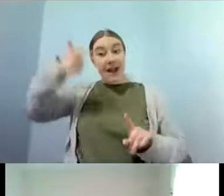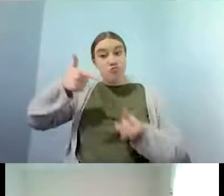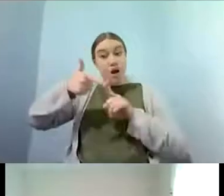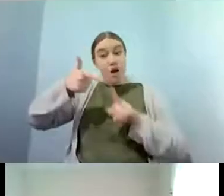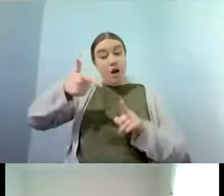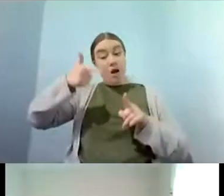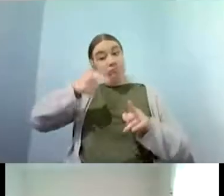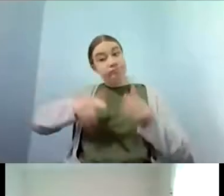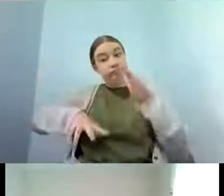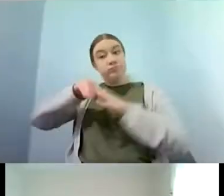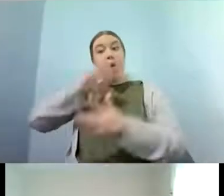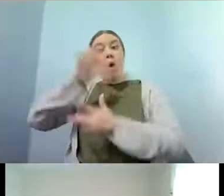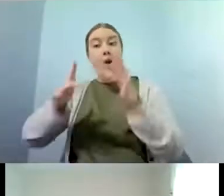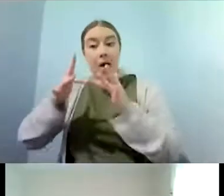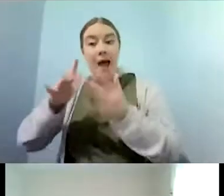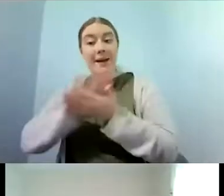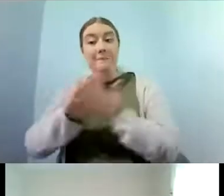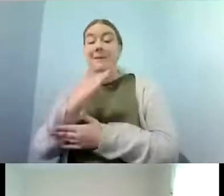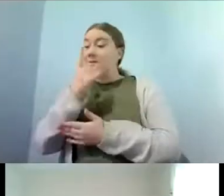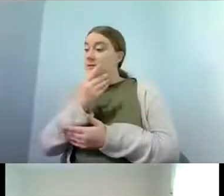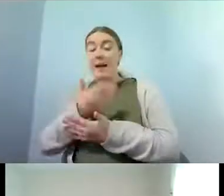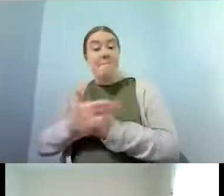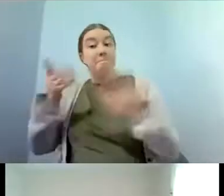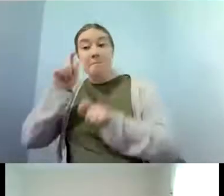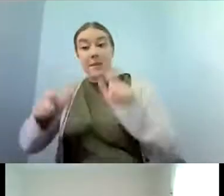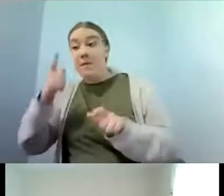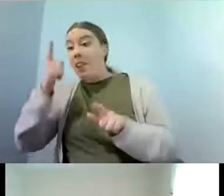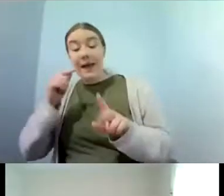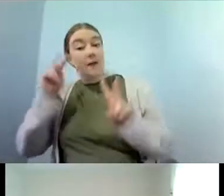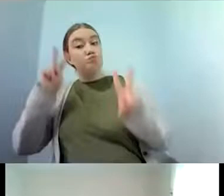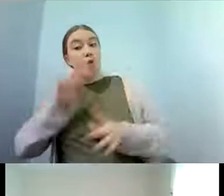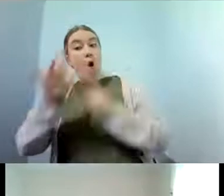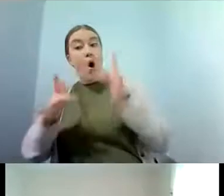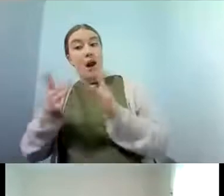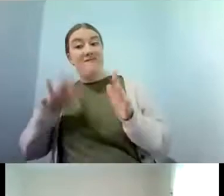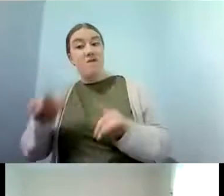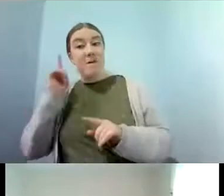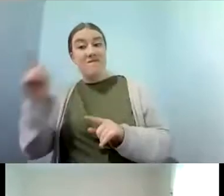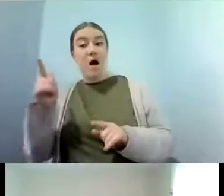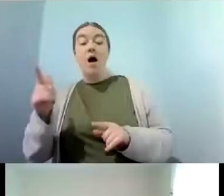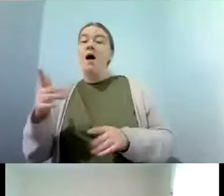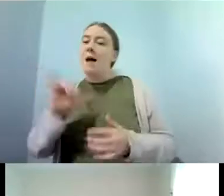from afar remotely and you might ask why we have volunteers going in person